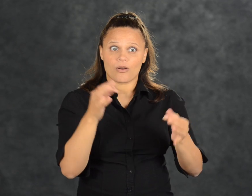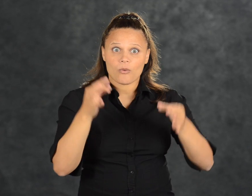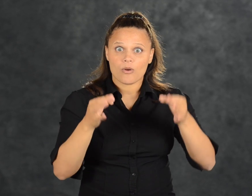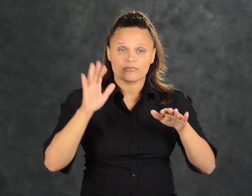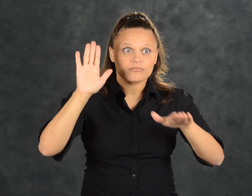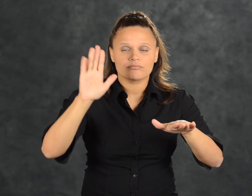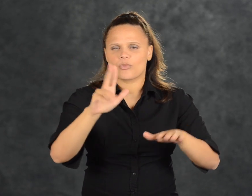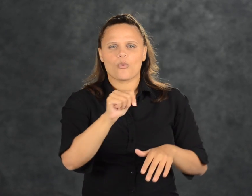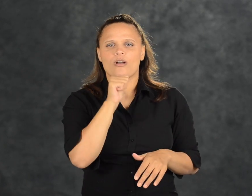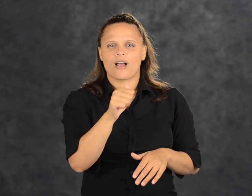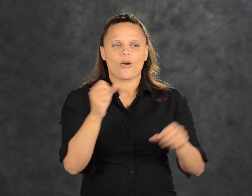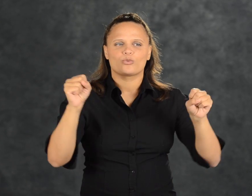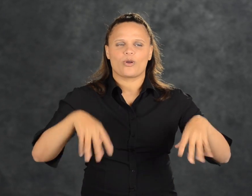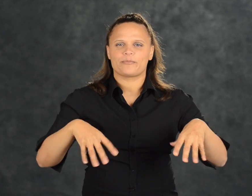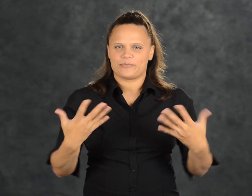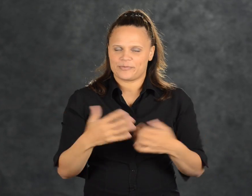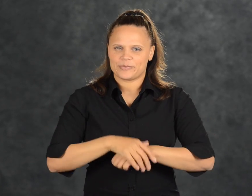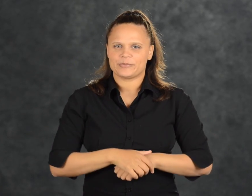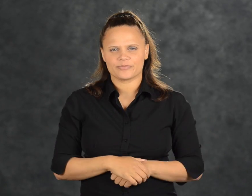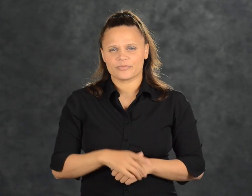there is very little reason to go forward to a hearing.